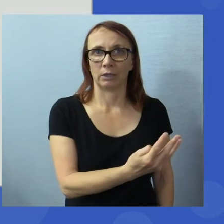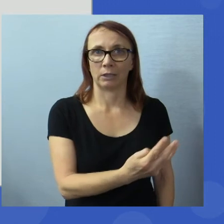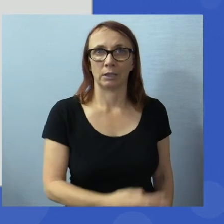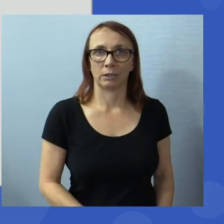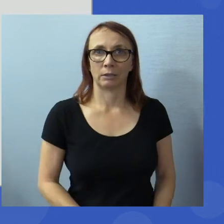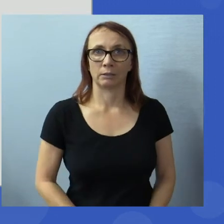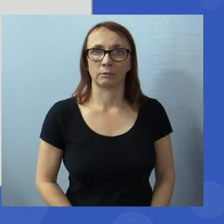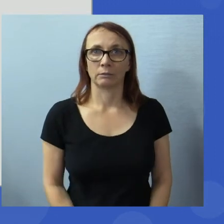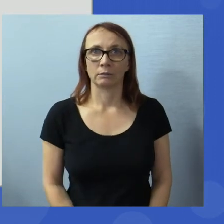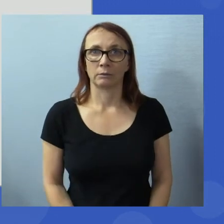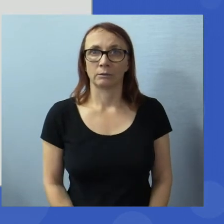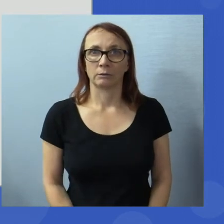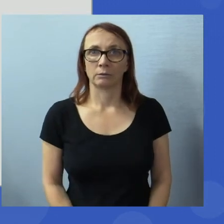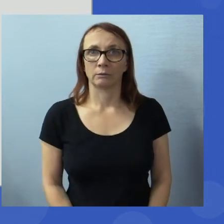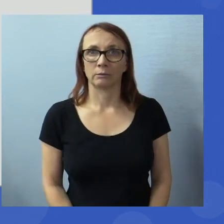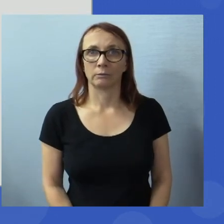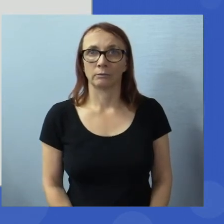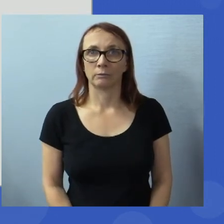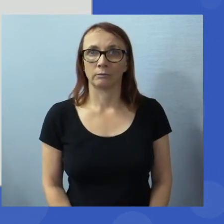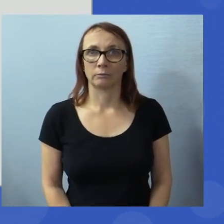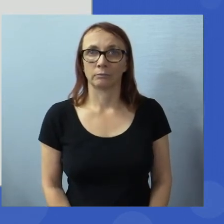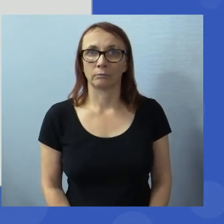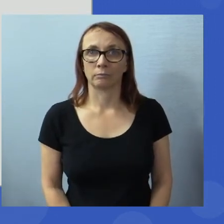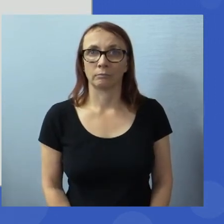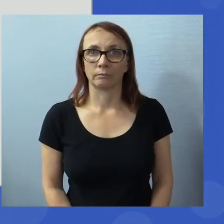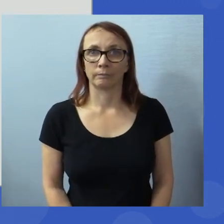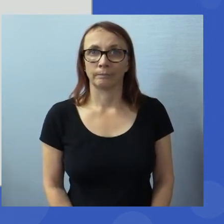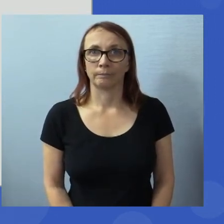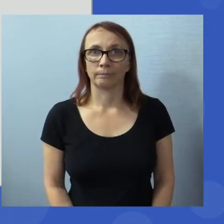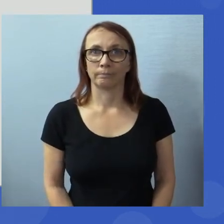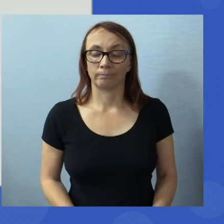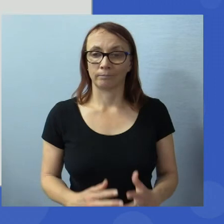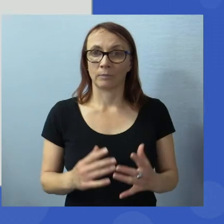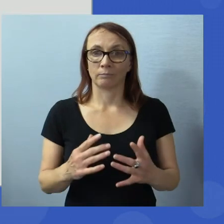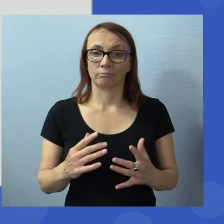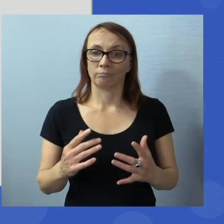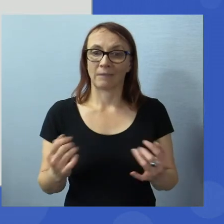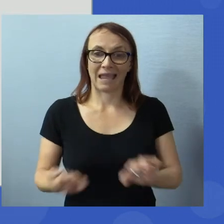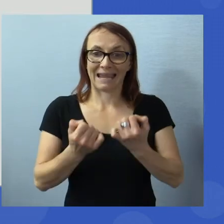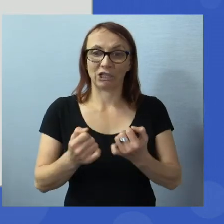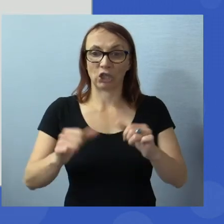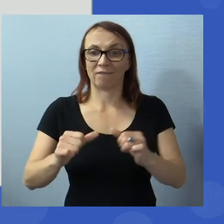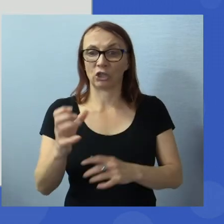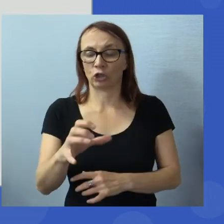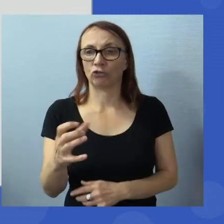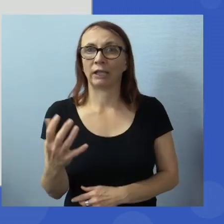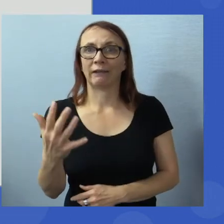disagree build an energy-efficient country strongly agree 55 percent agree